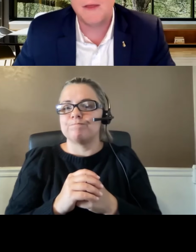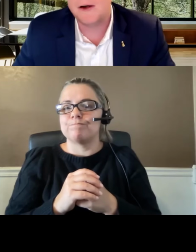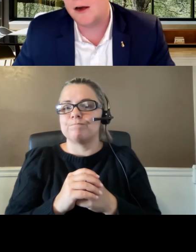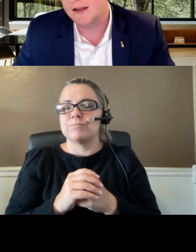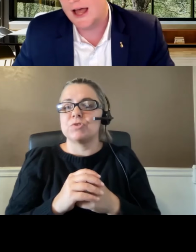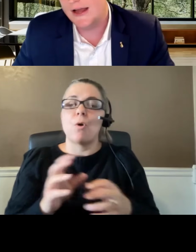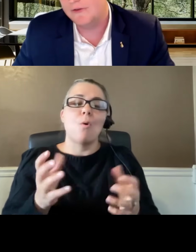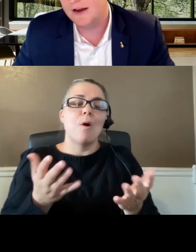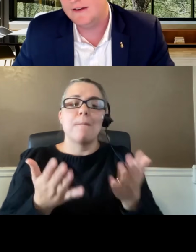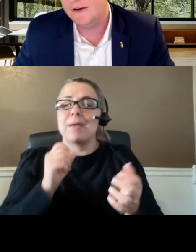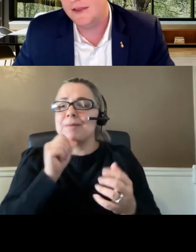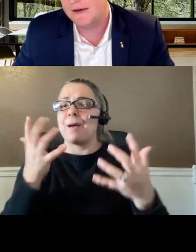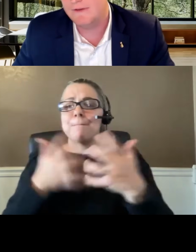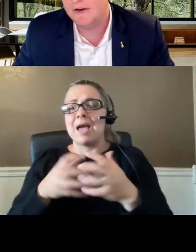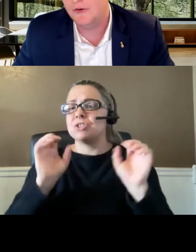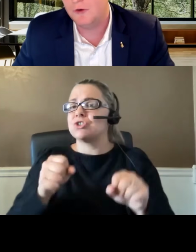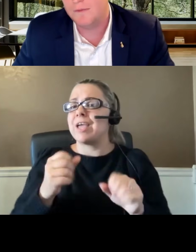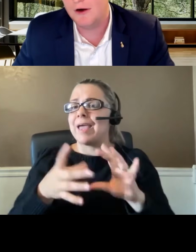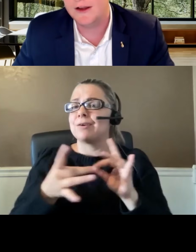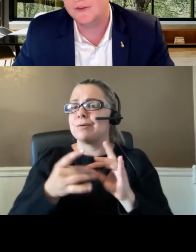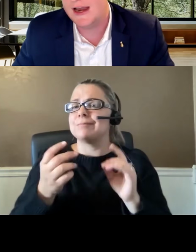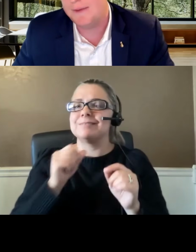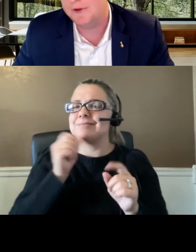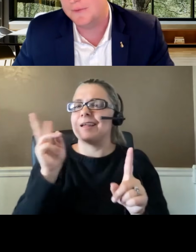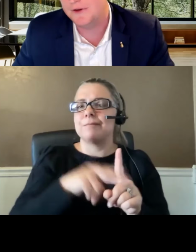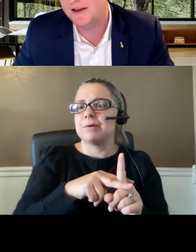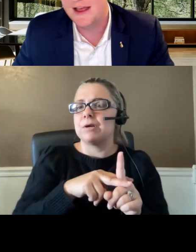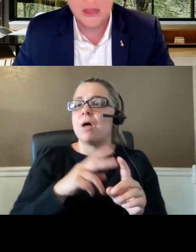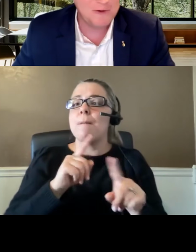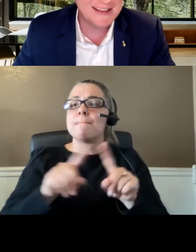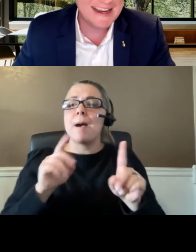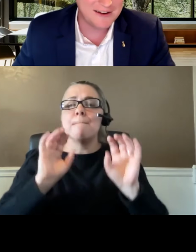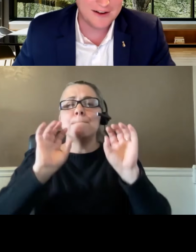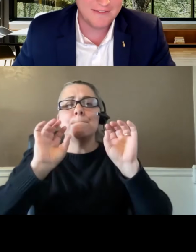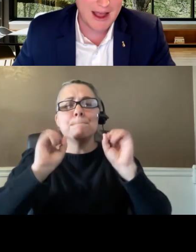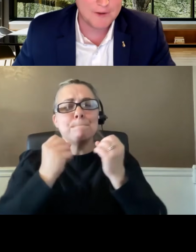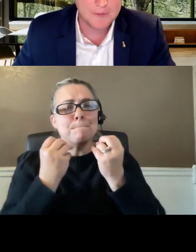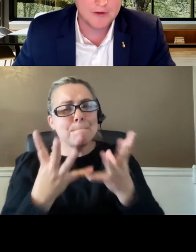but there are a lot of criteria that vendors will mark as not applicable that really are applicable.